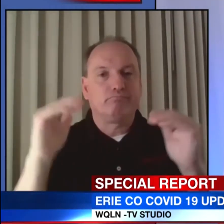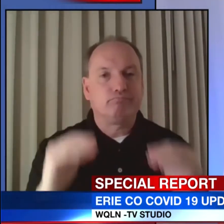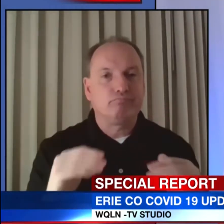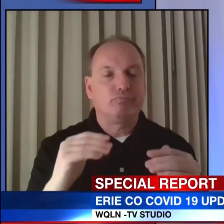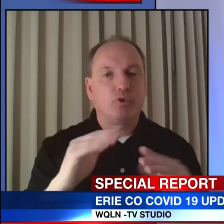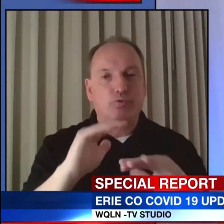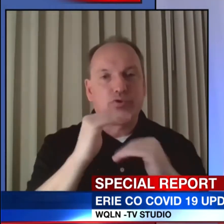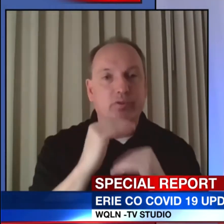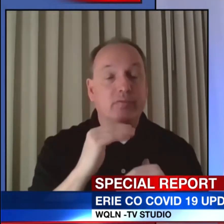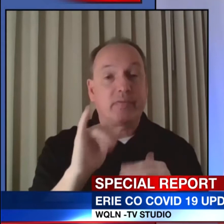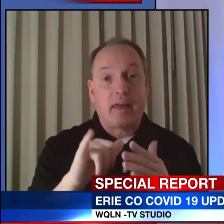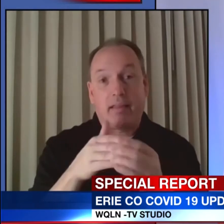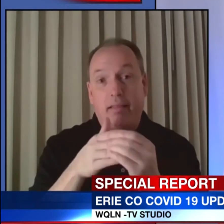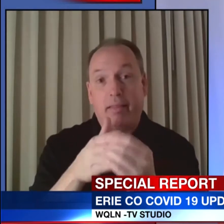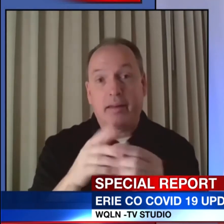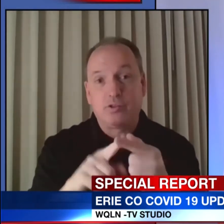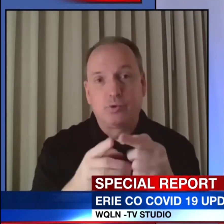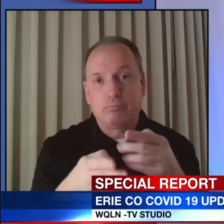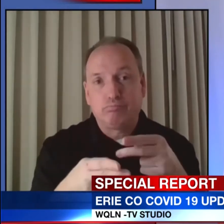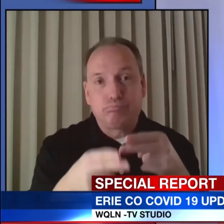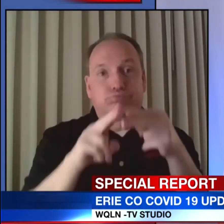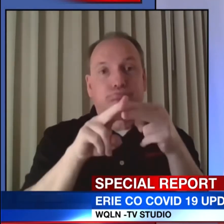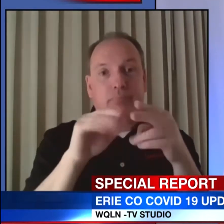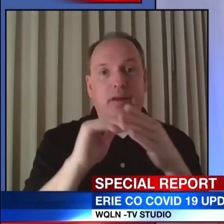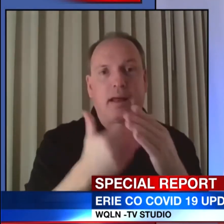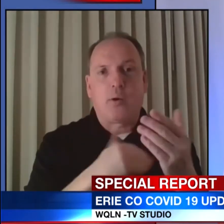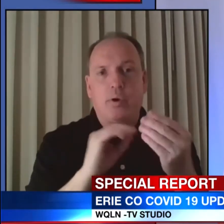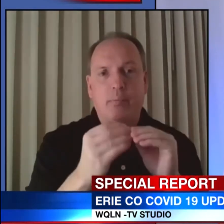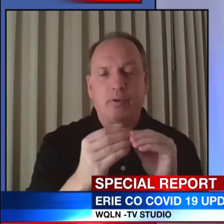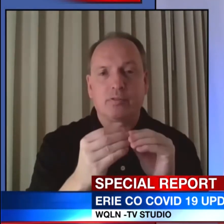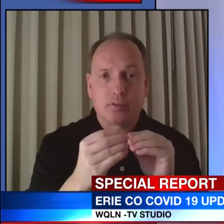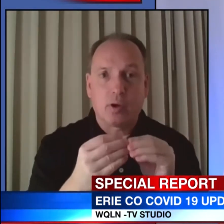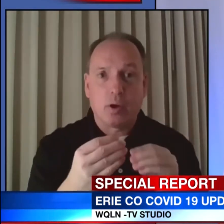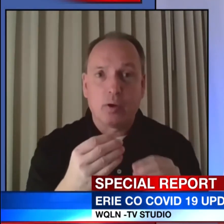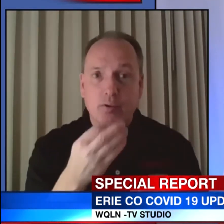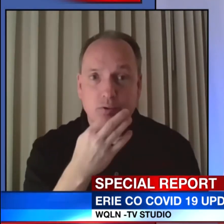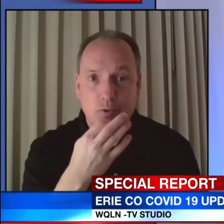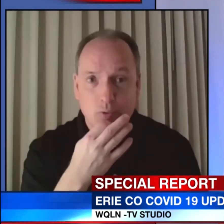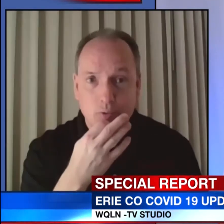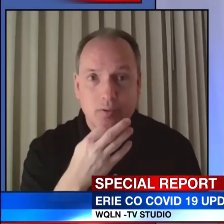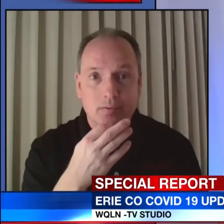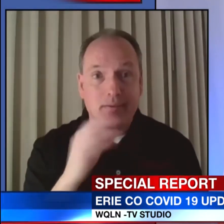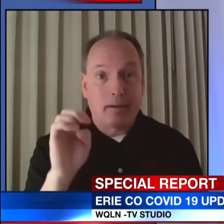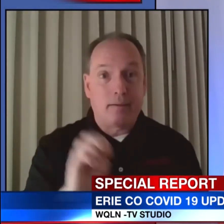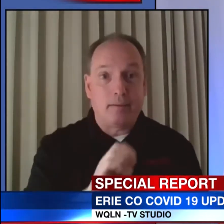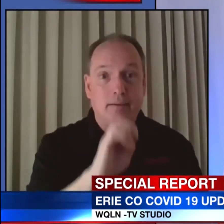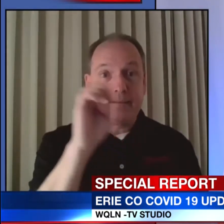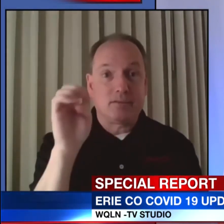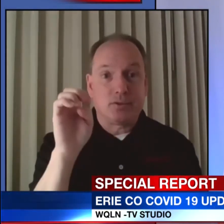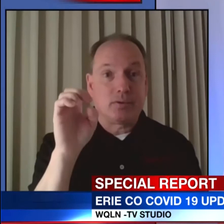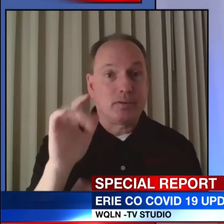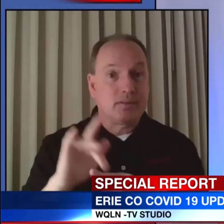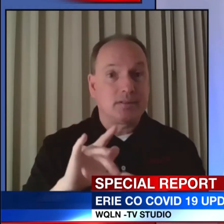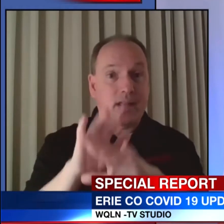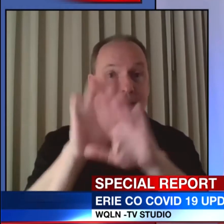VACCINATION OR BACKING OFF OF THE RESTRICTIONS THAT